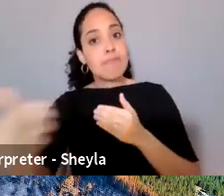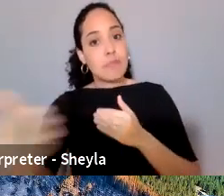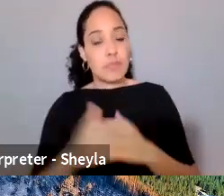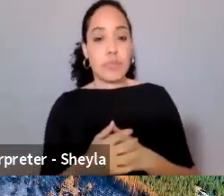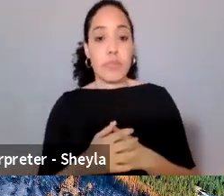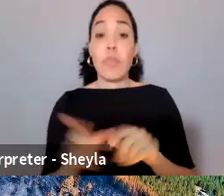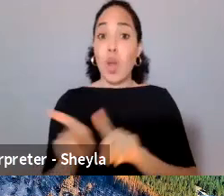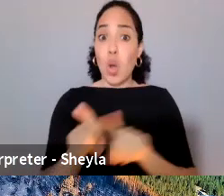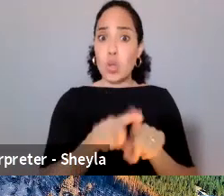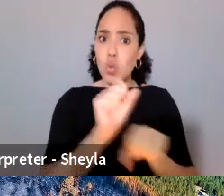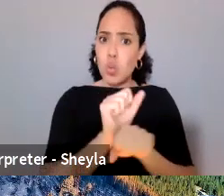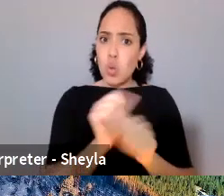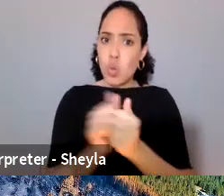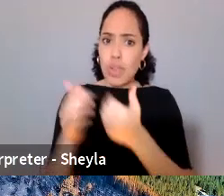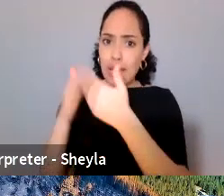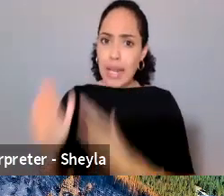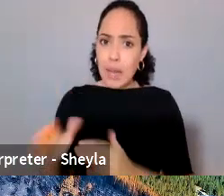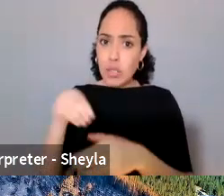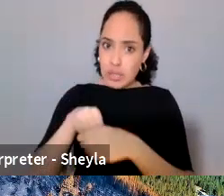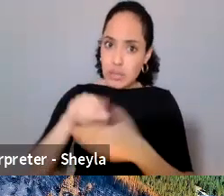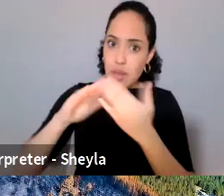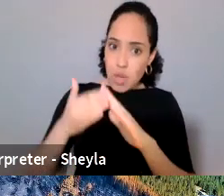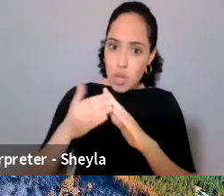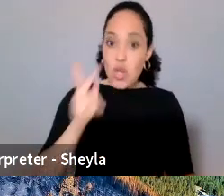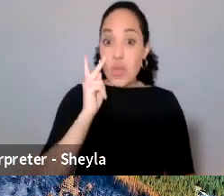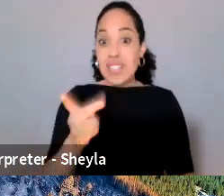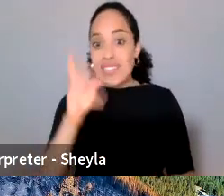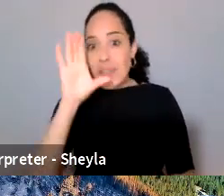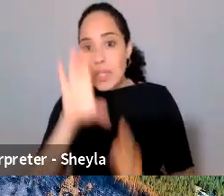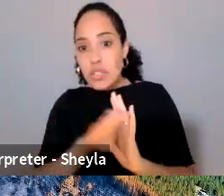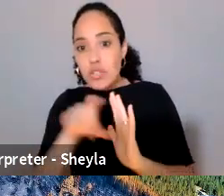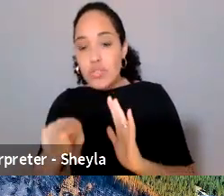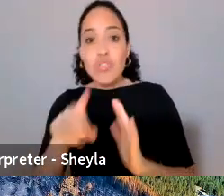can see this picture on the slide with people coming together and doing community work